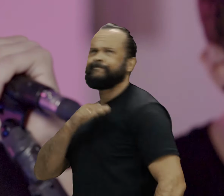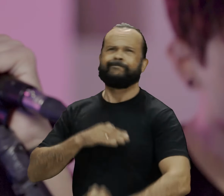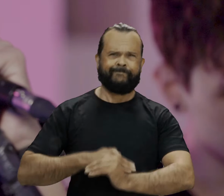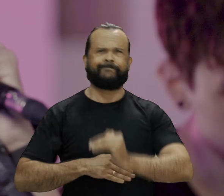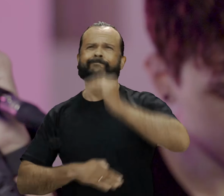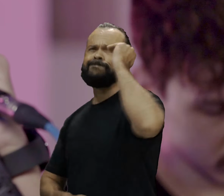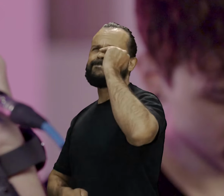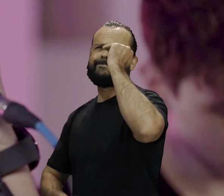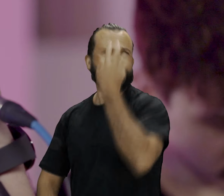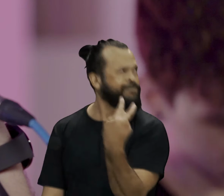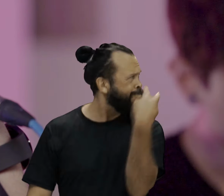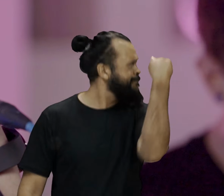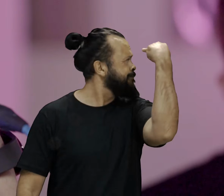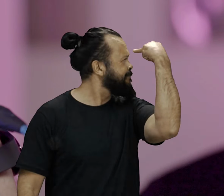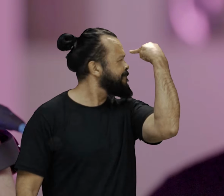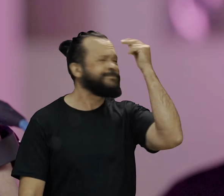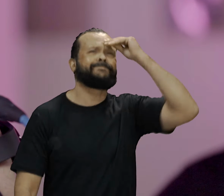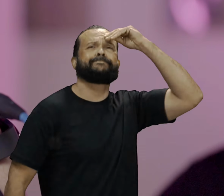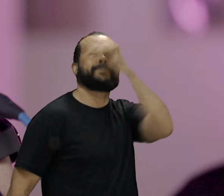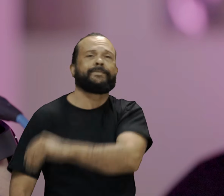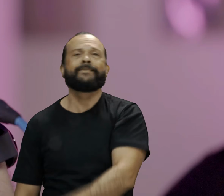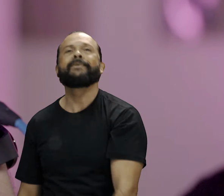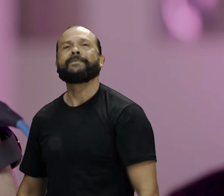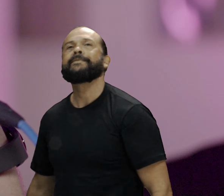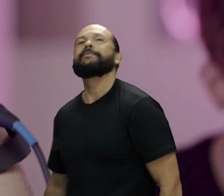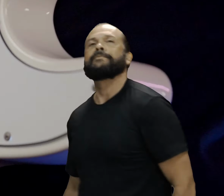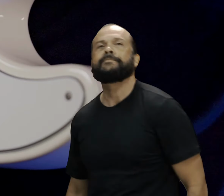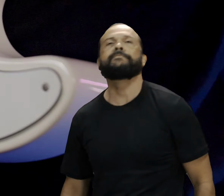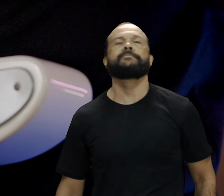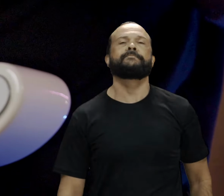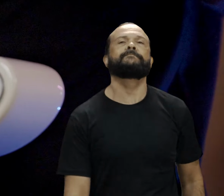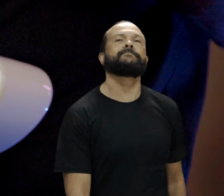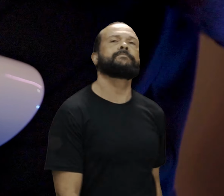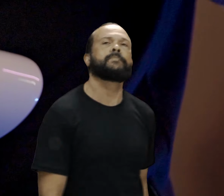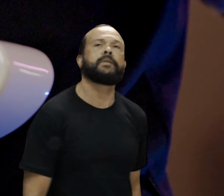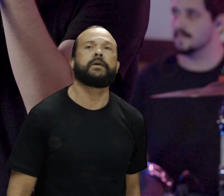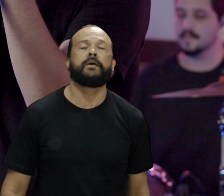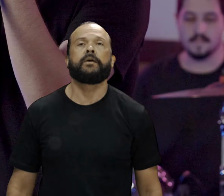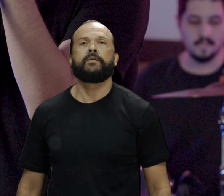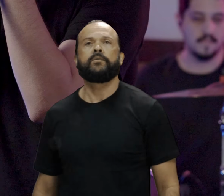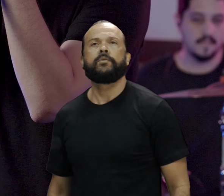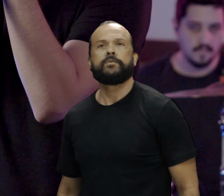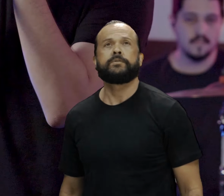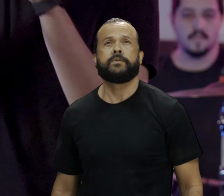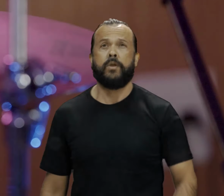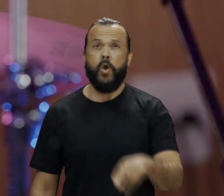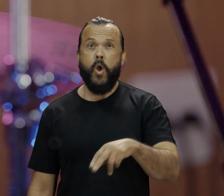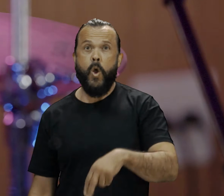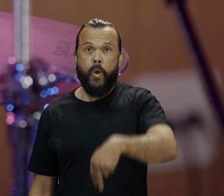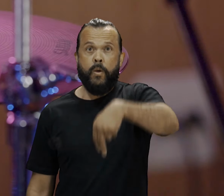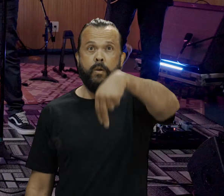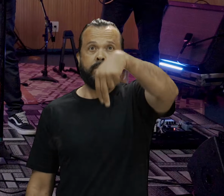North to South See the world